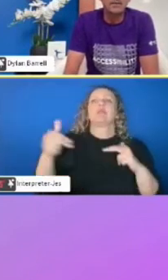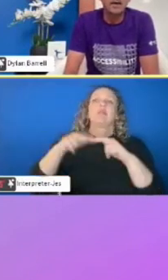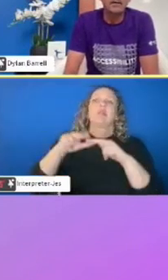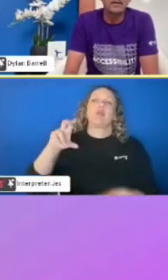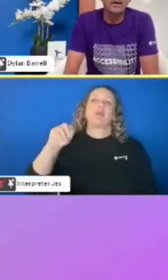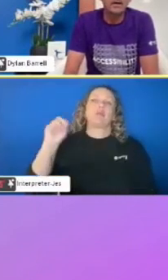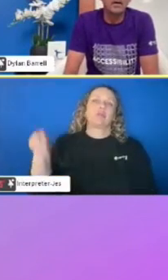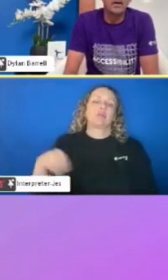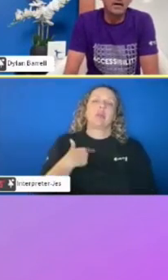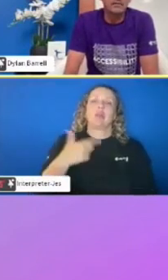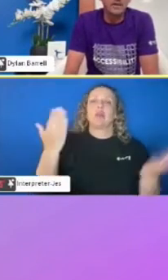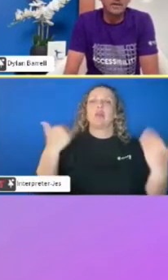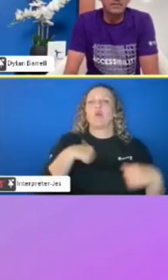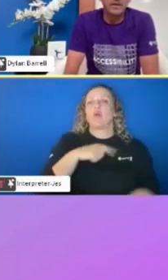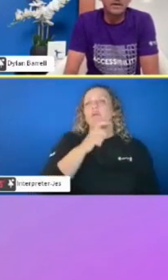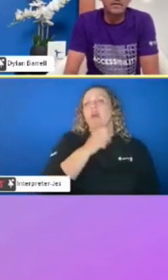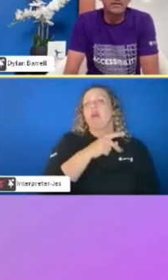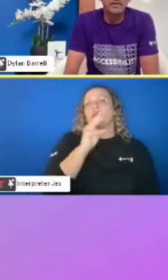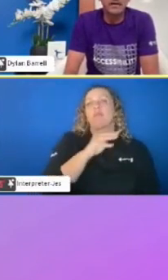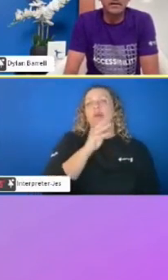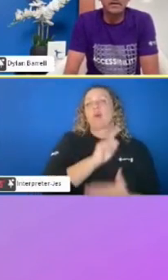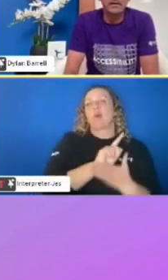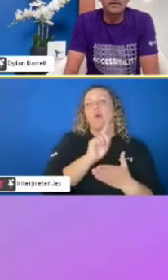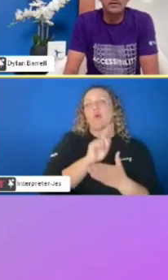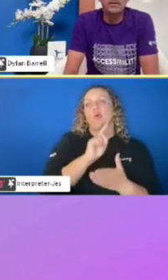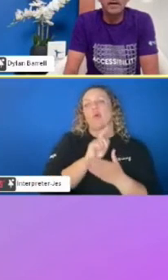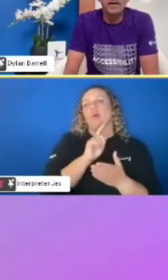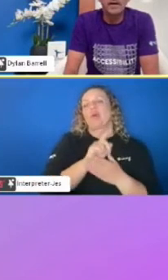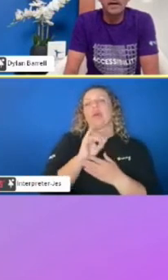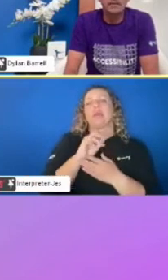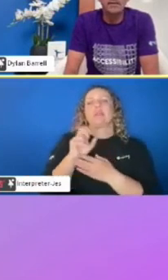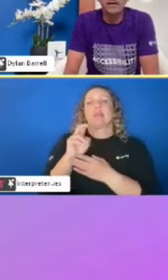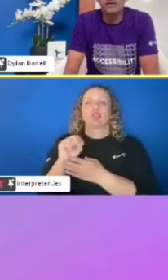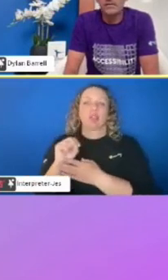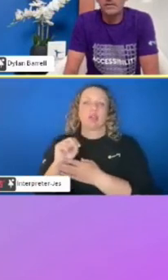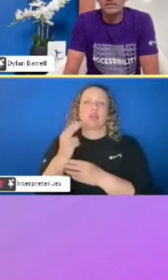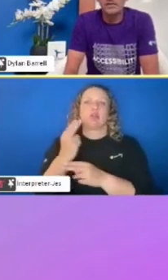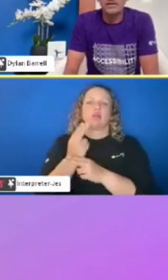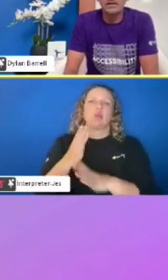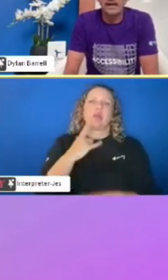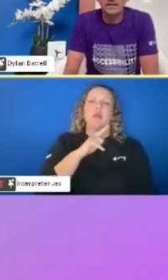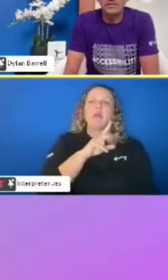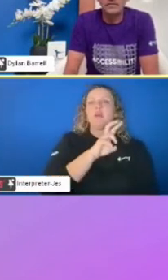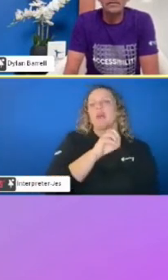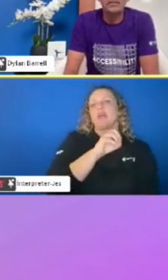We have over half a million weekly users of our extensions. And we have 160,000